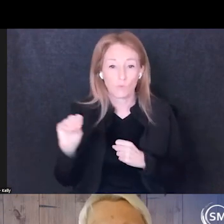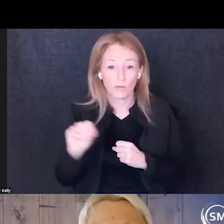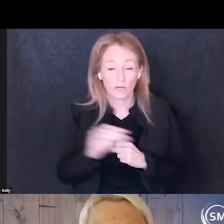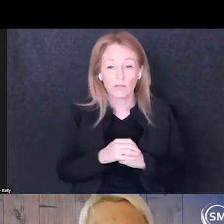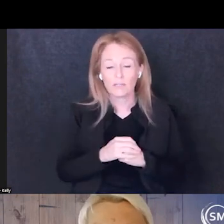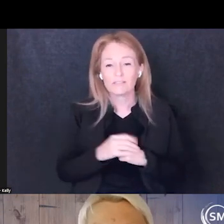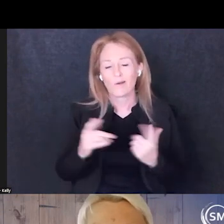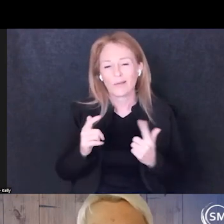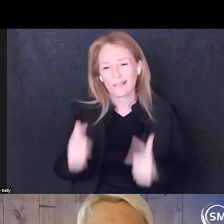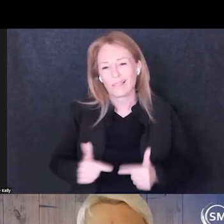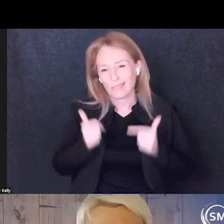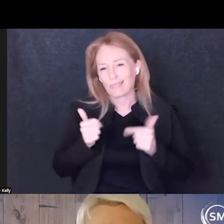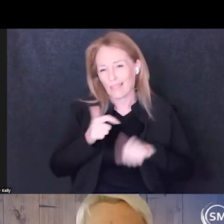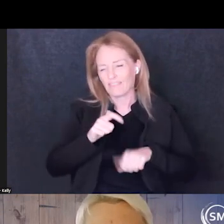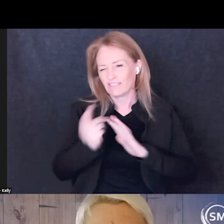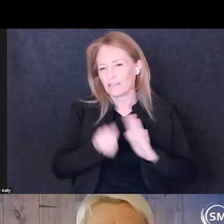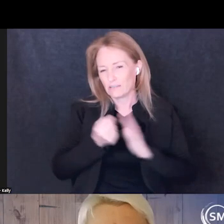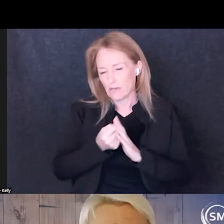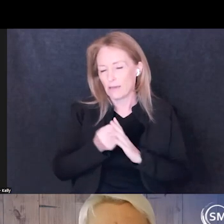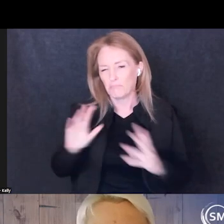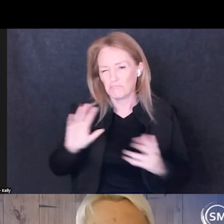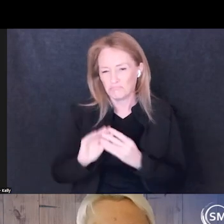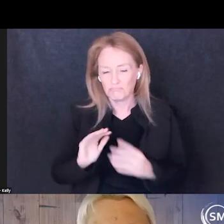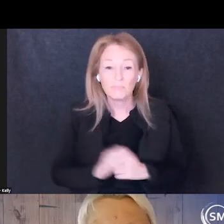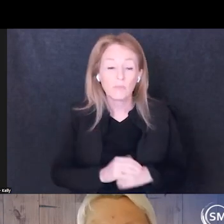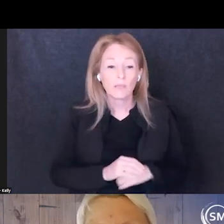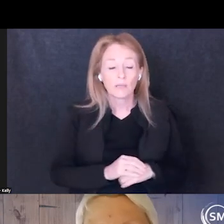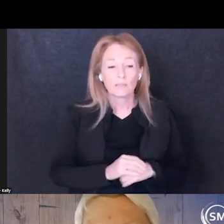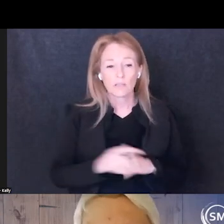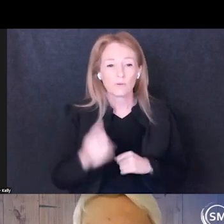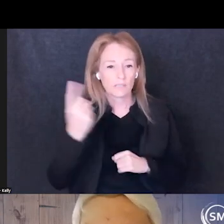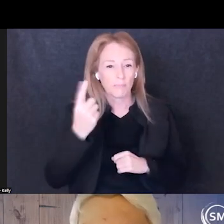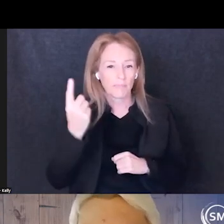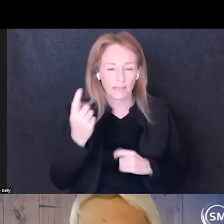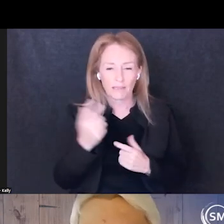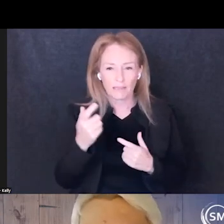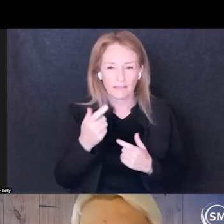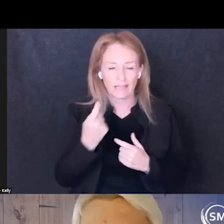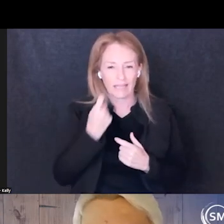THIS WAS IN SOMETHING THAT CAME OUT RECENTLY. YOU CAN SEE IN THE UPPER LEFT OF THE CRISIS NEWS THING.